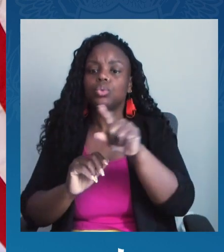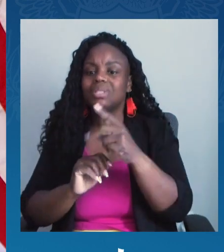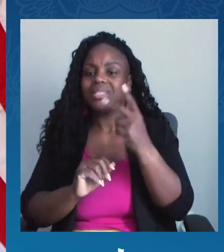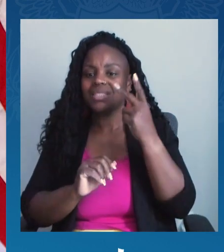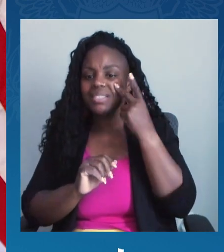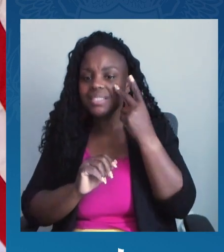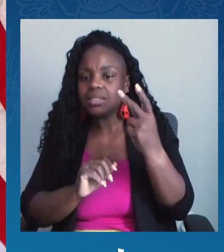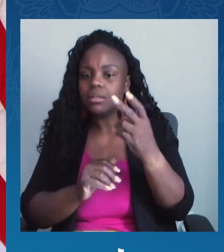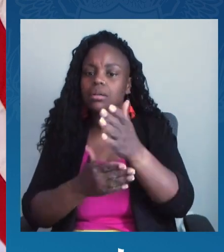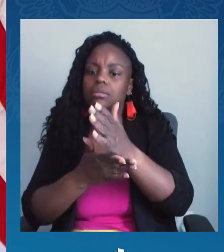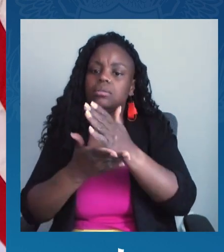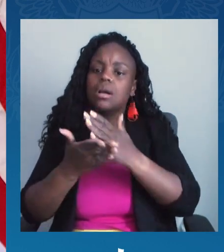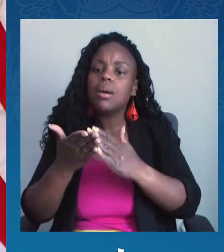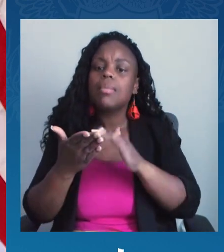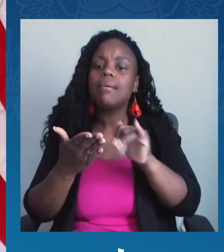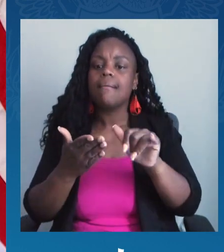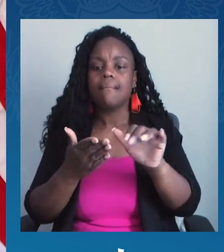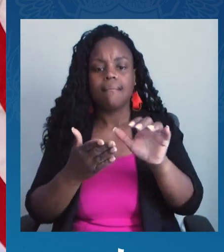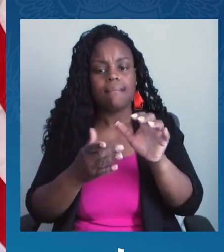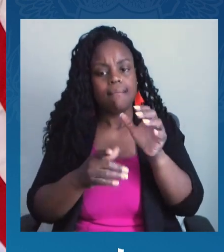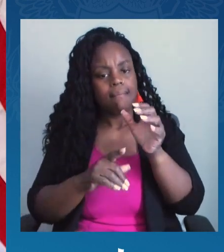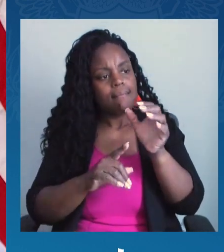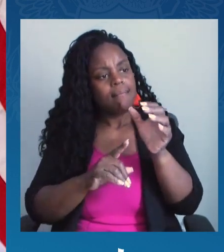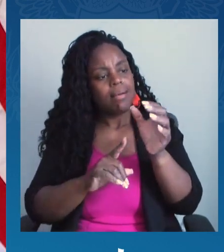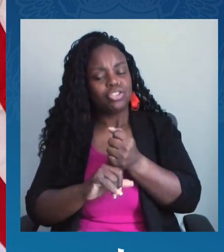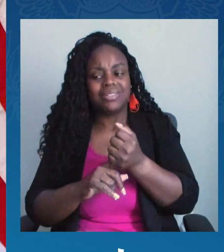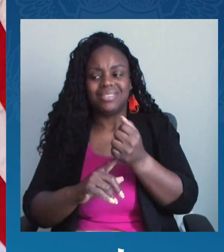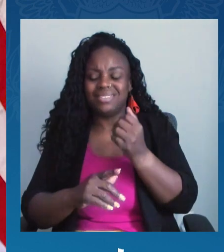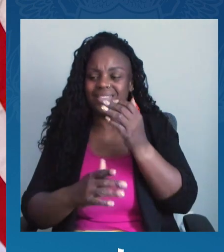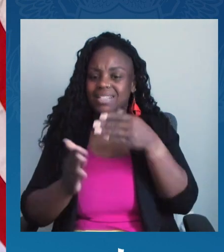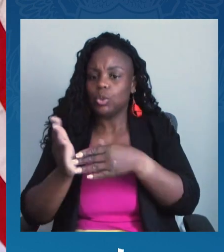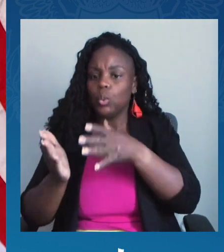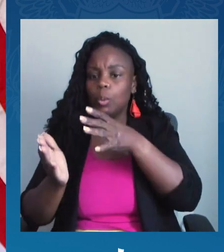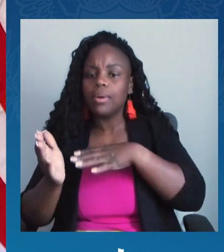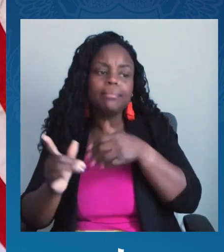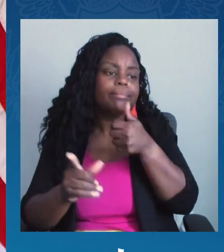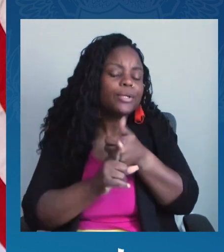against a woman's right to make her own decision based on where which states it's coming from.